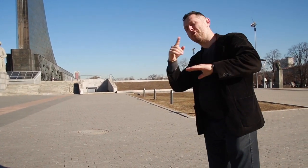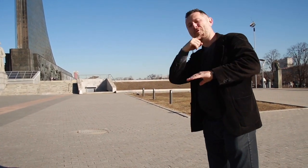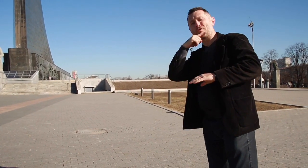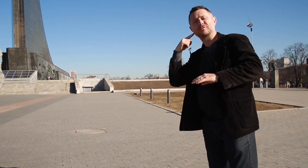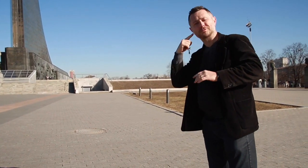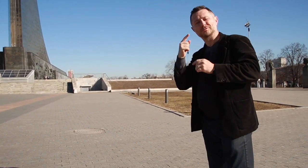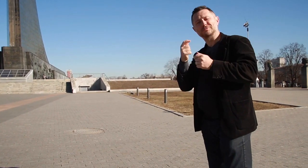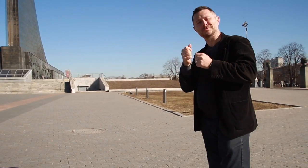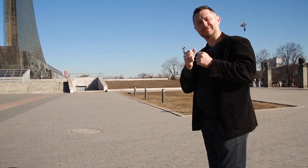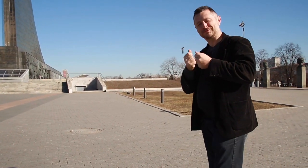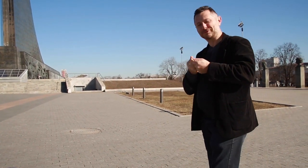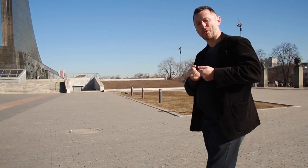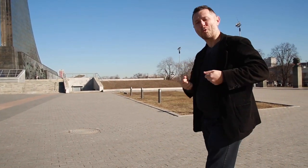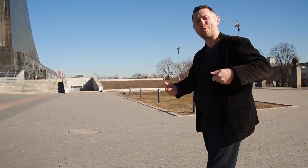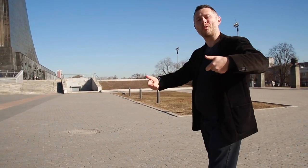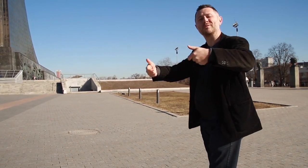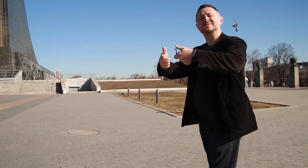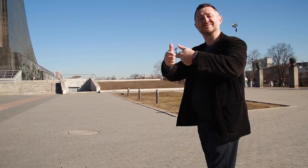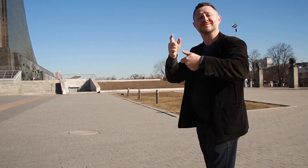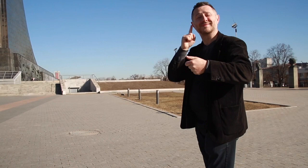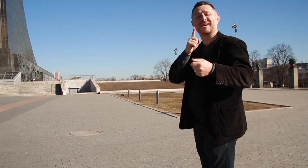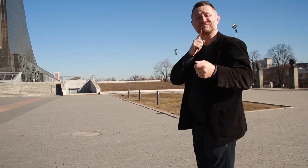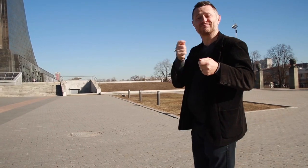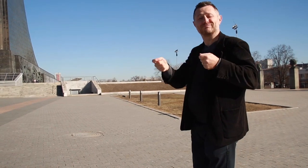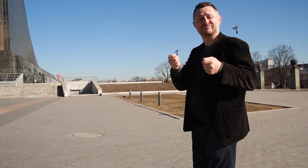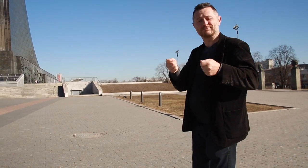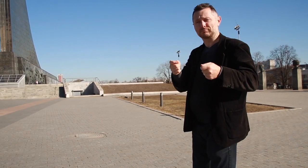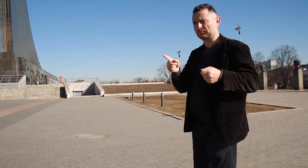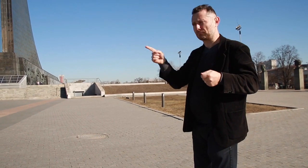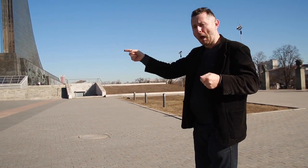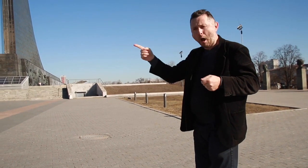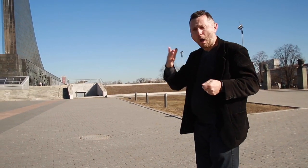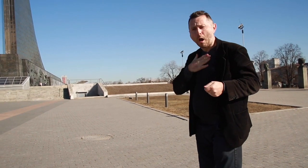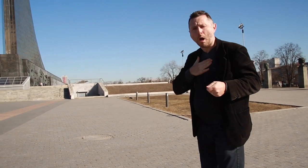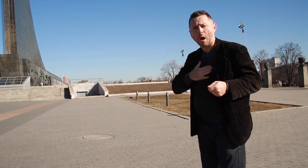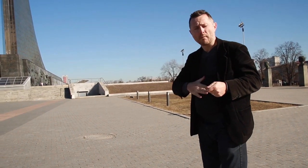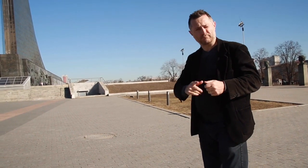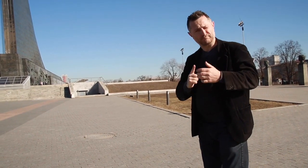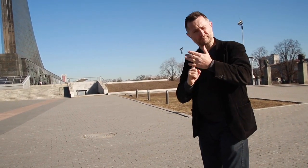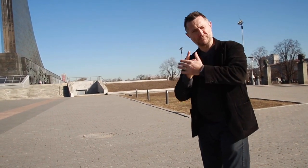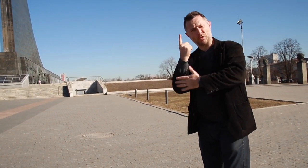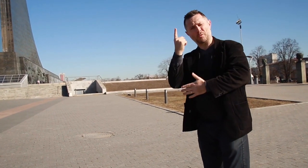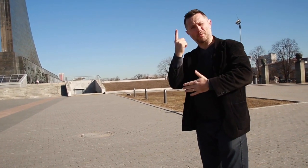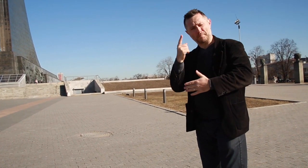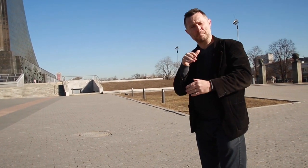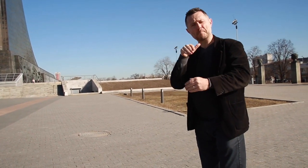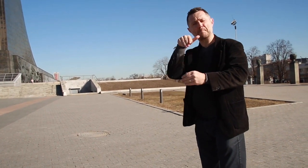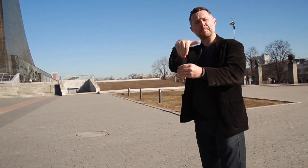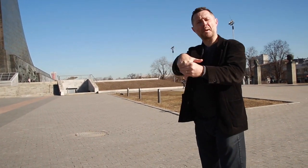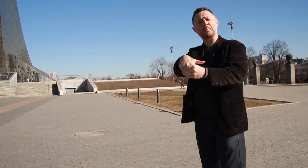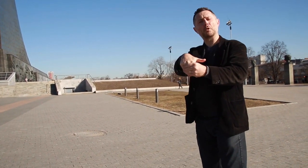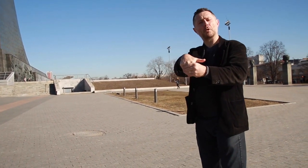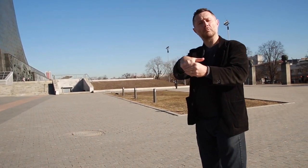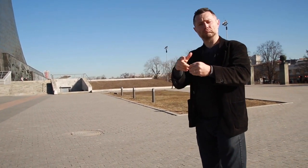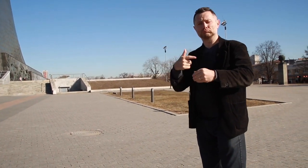card and after he passed away, the VOG was able to preserve that card in their